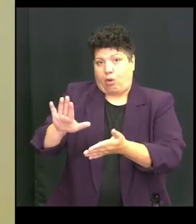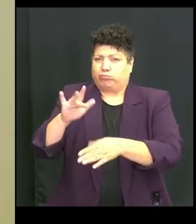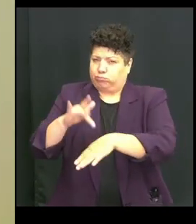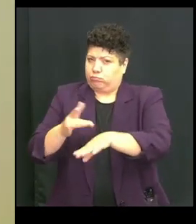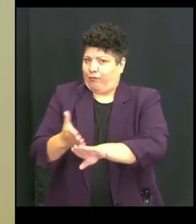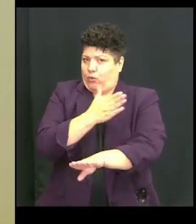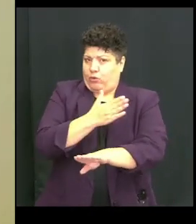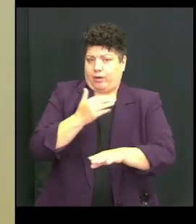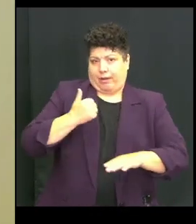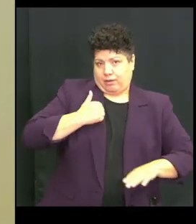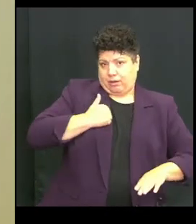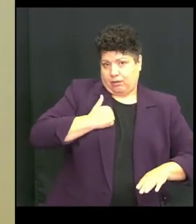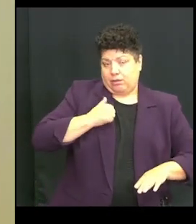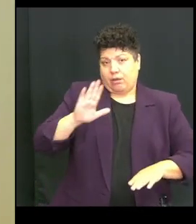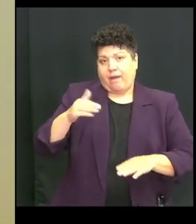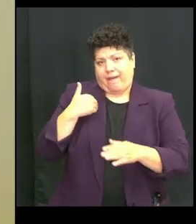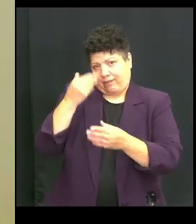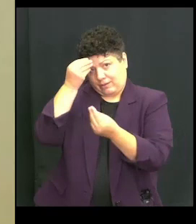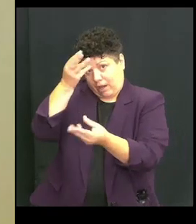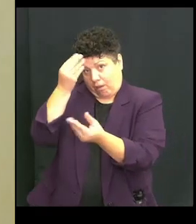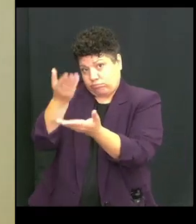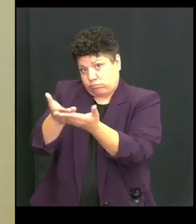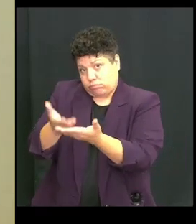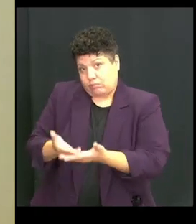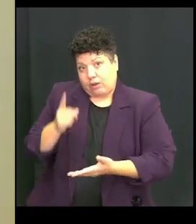that shows this over a really long period of time in American attitudes.